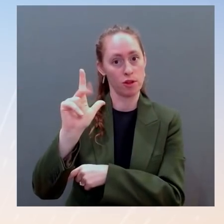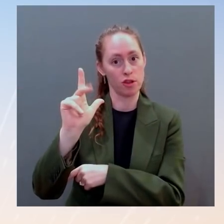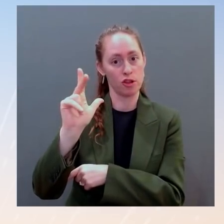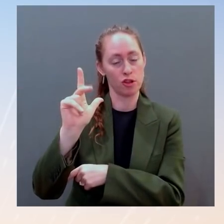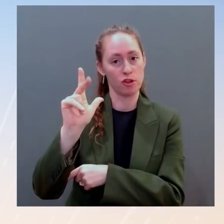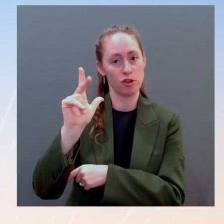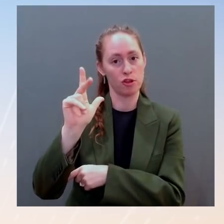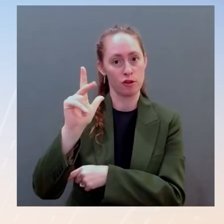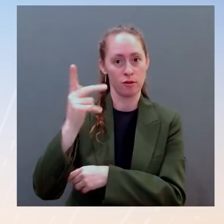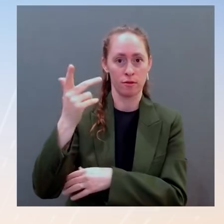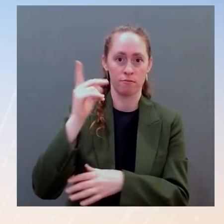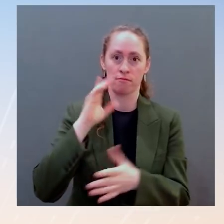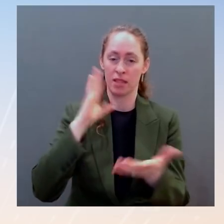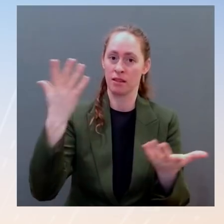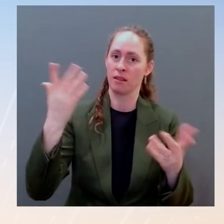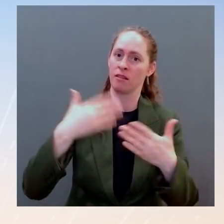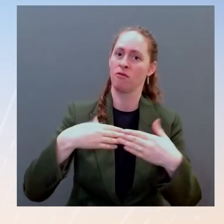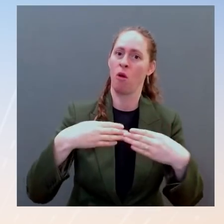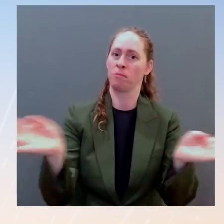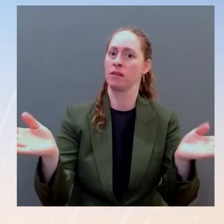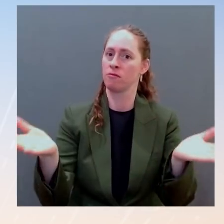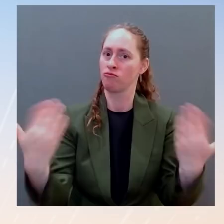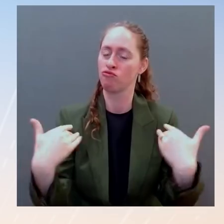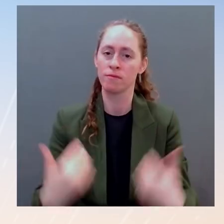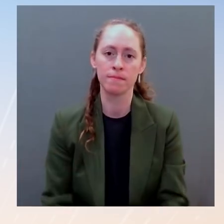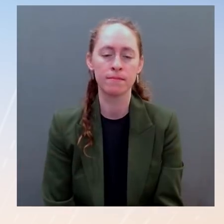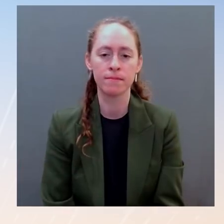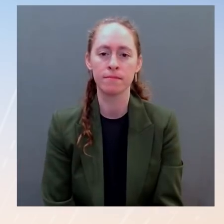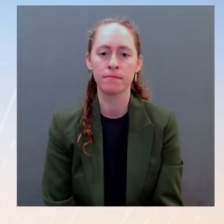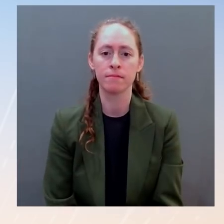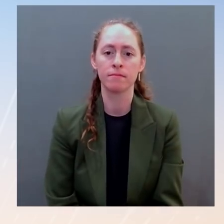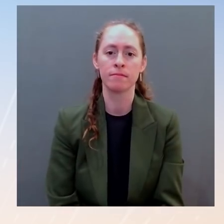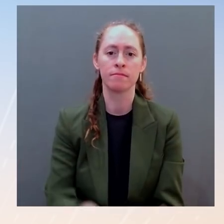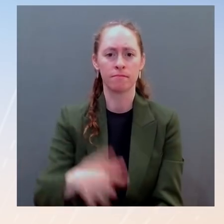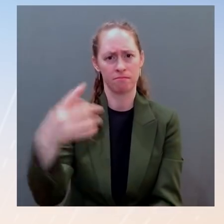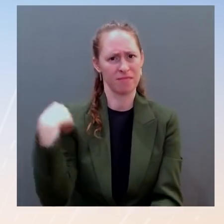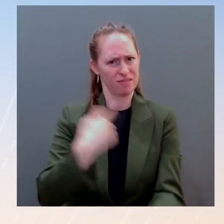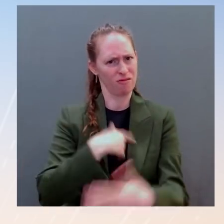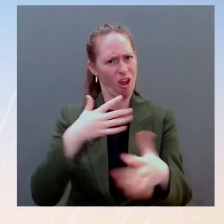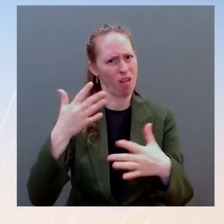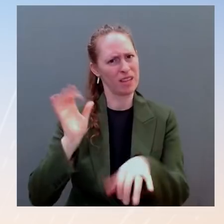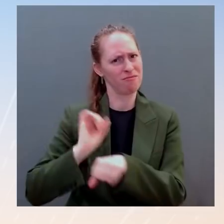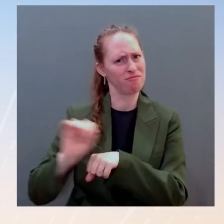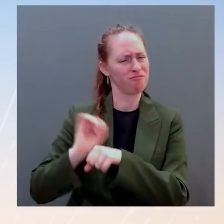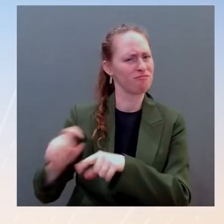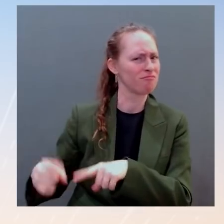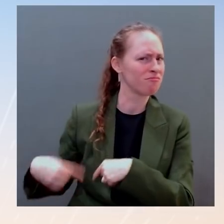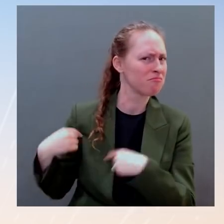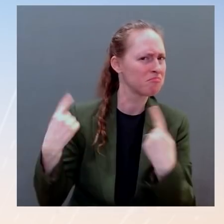has been leading and overseeing for the past several months. The Press: But has he raised these concerns with the President? Ms. Psaki: I'm not going to get into private conversations.